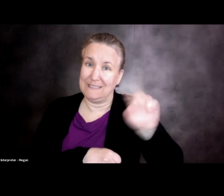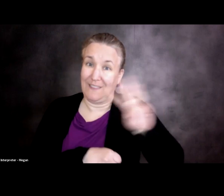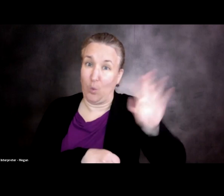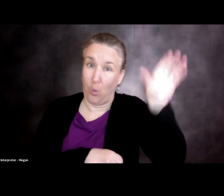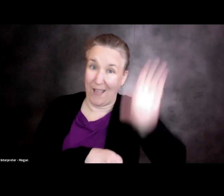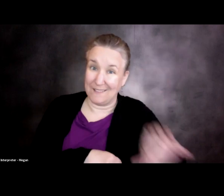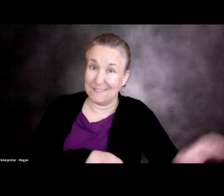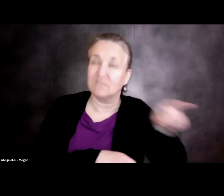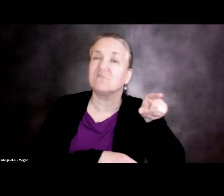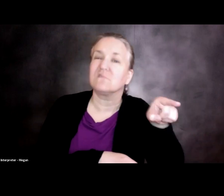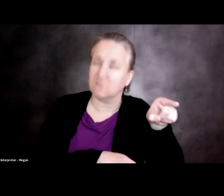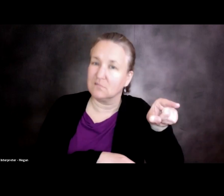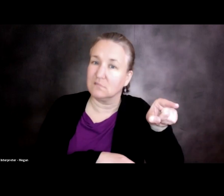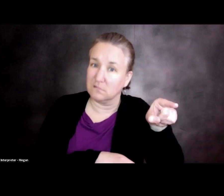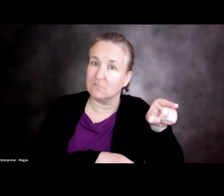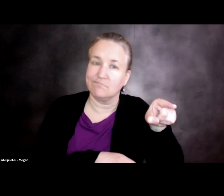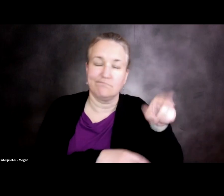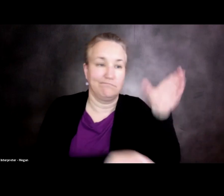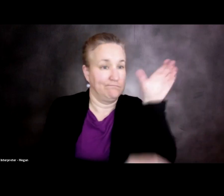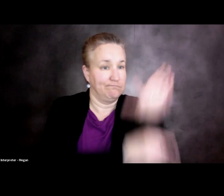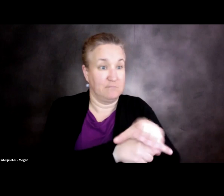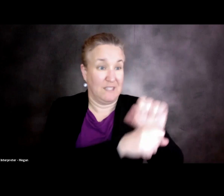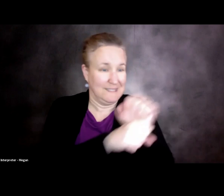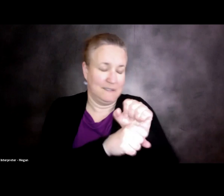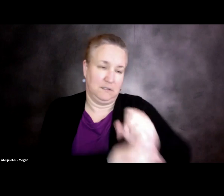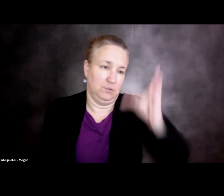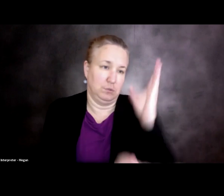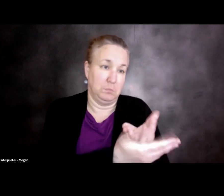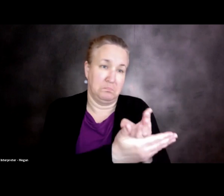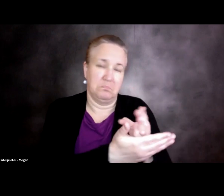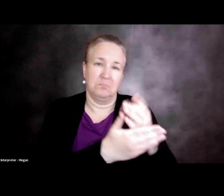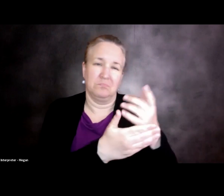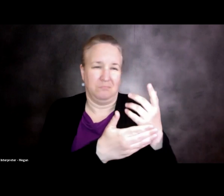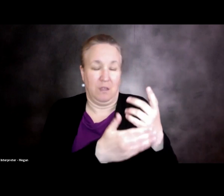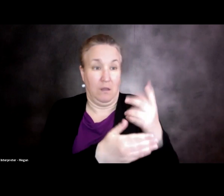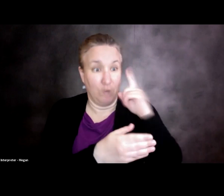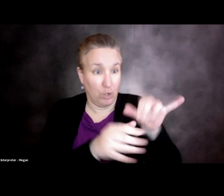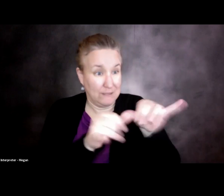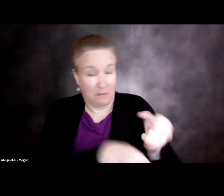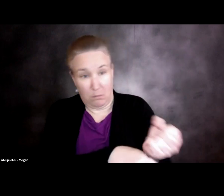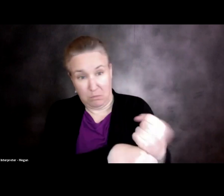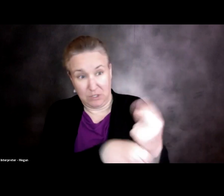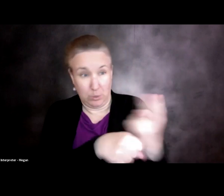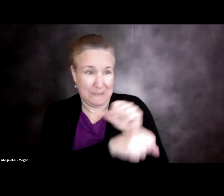were being made to abandon slavery as the basis of their systems of production.